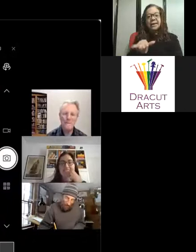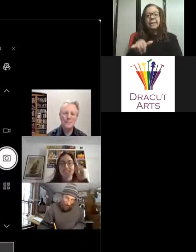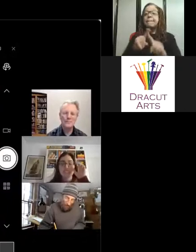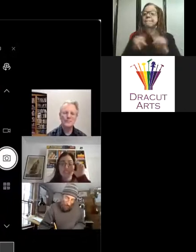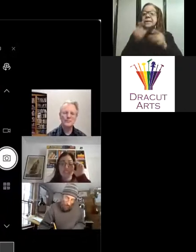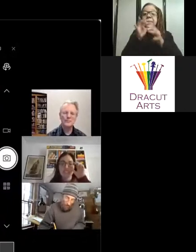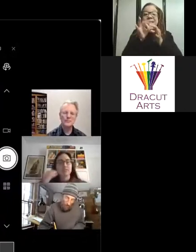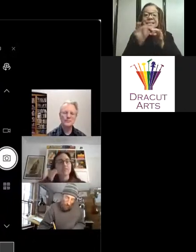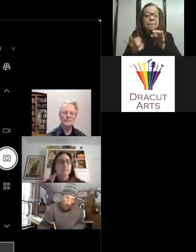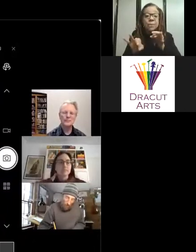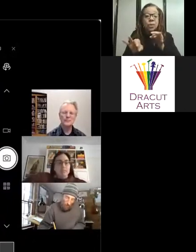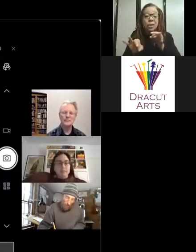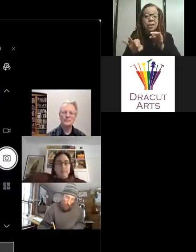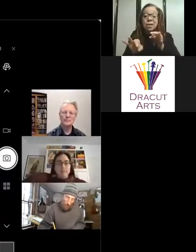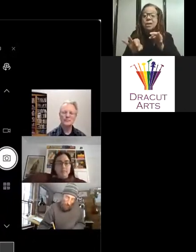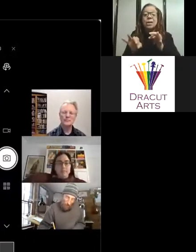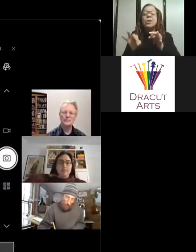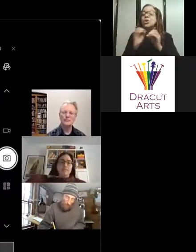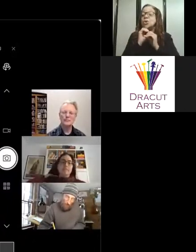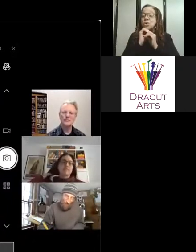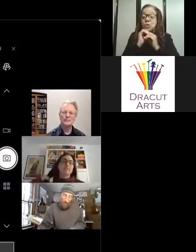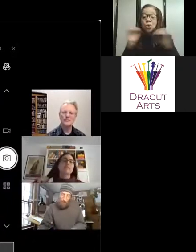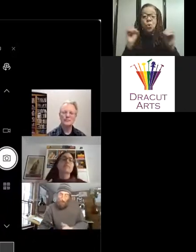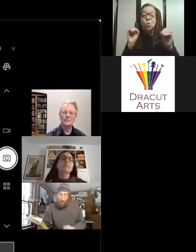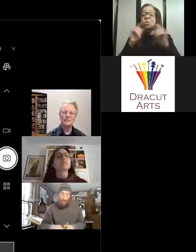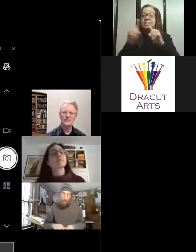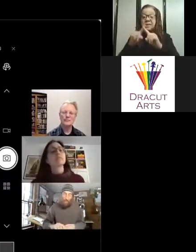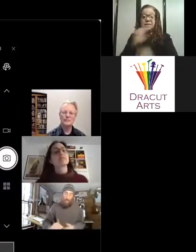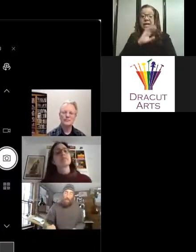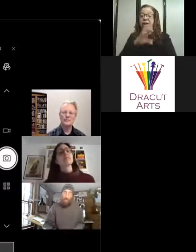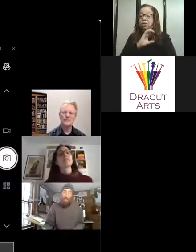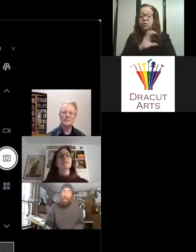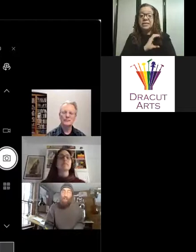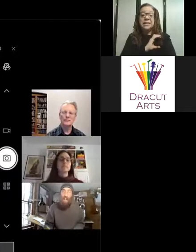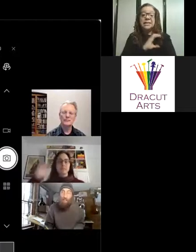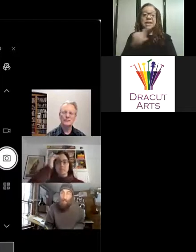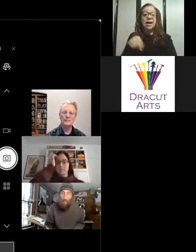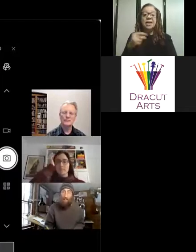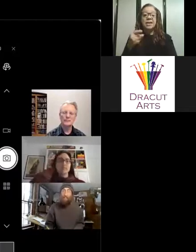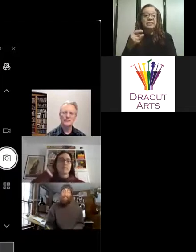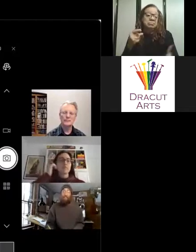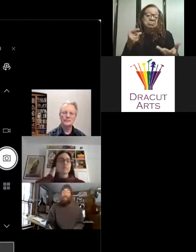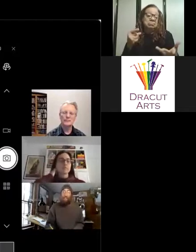if I keep it super simple, with no distinguishing characteristics other than that, that I don't call attention-- at least to distinguishing